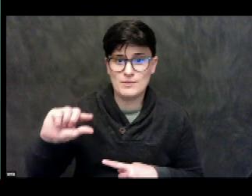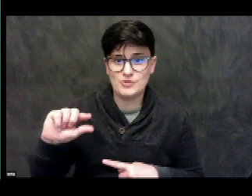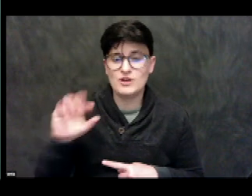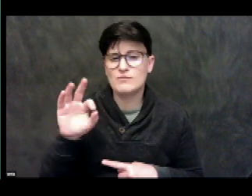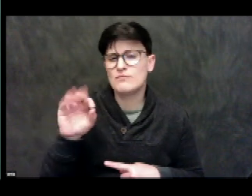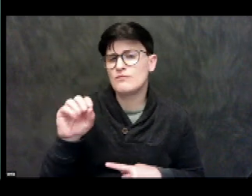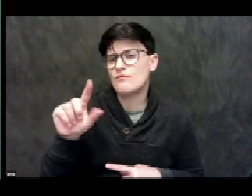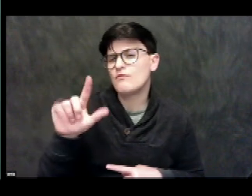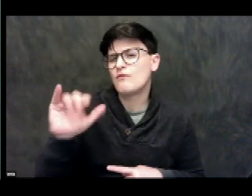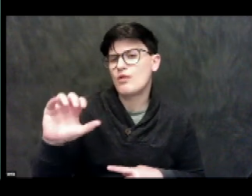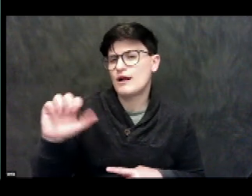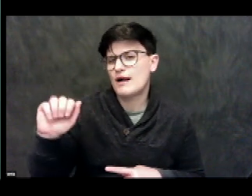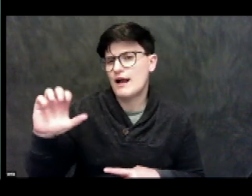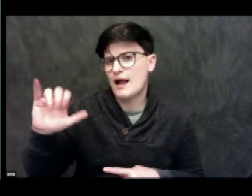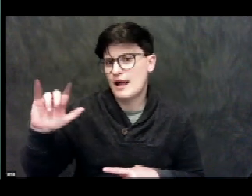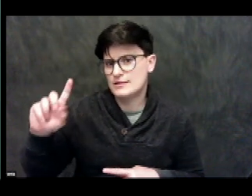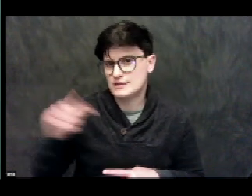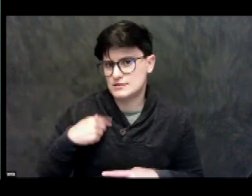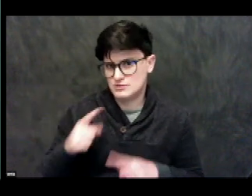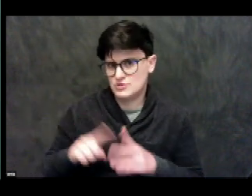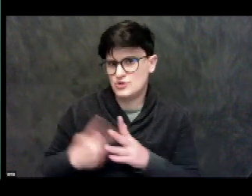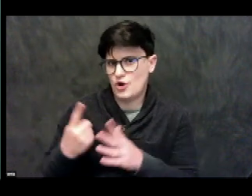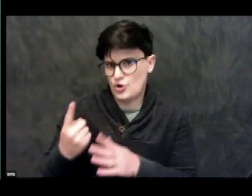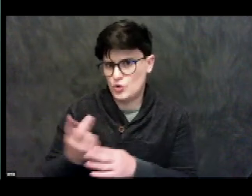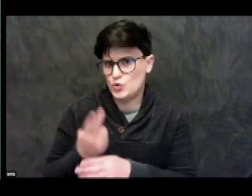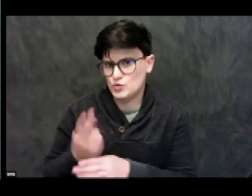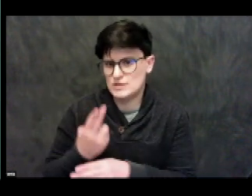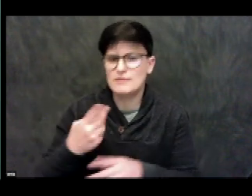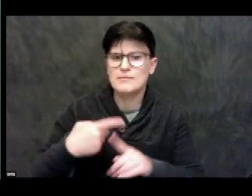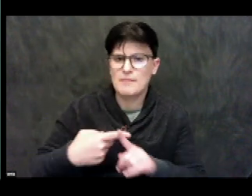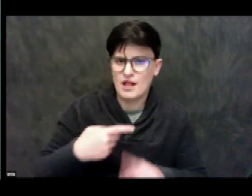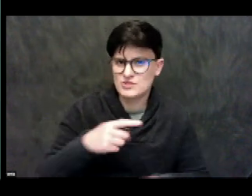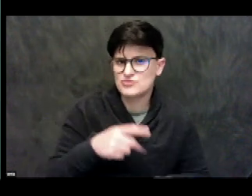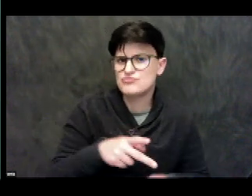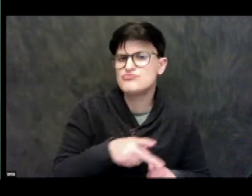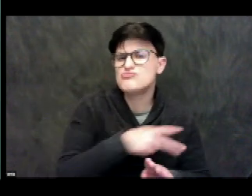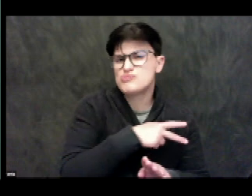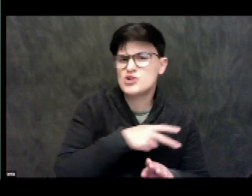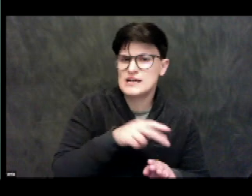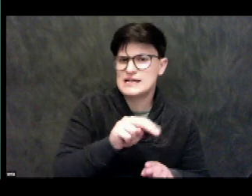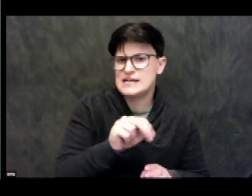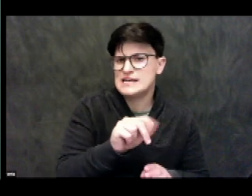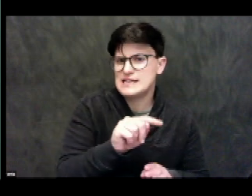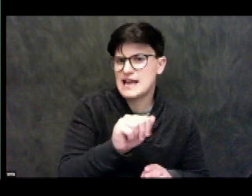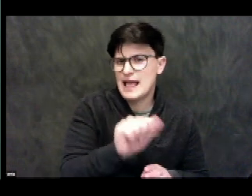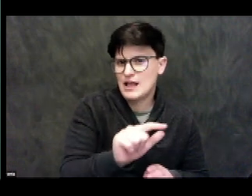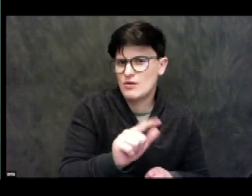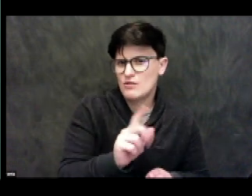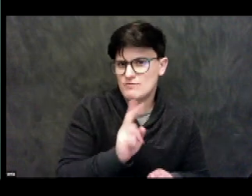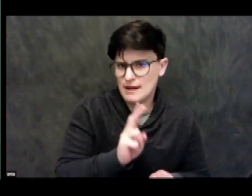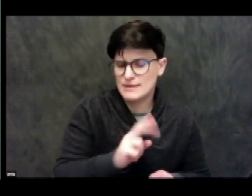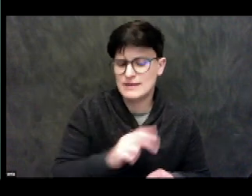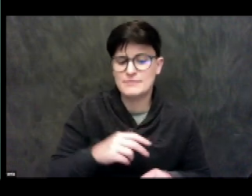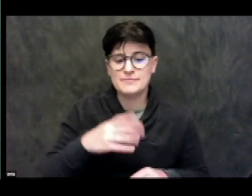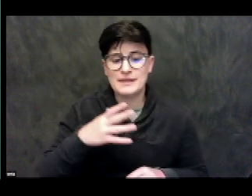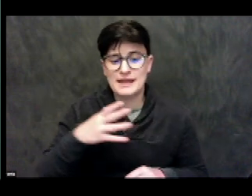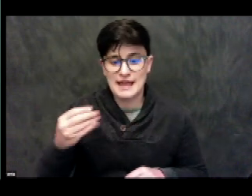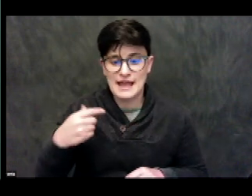And I started taking a prenatal two. I took the folic acid because of having spina bifida. And to try and reduce